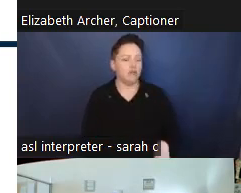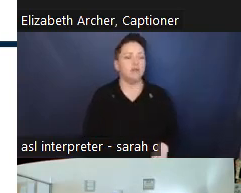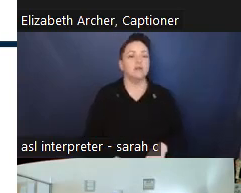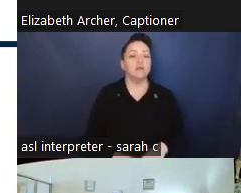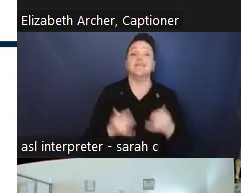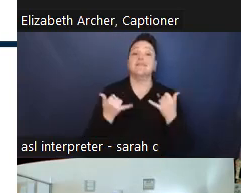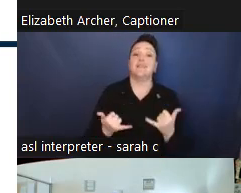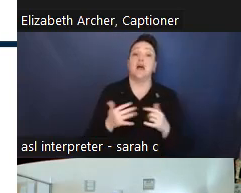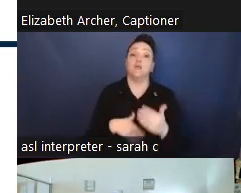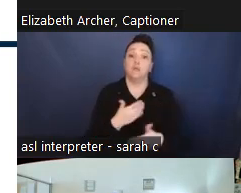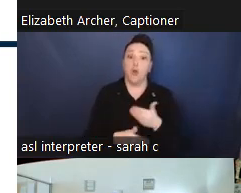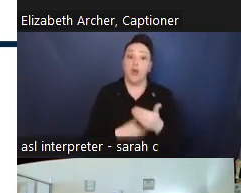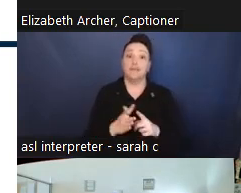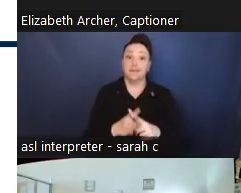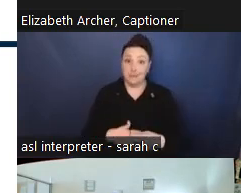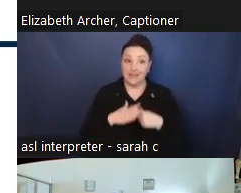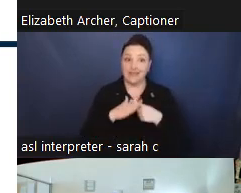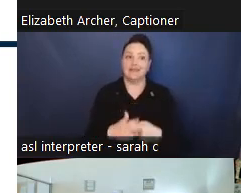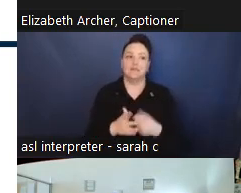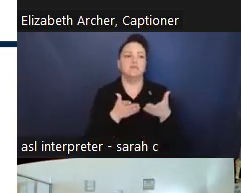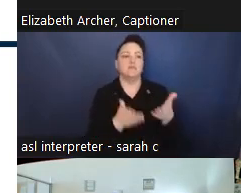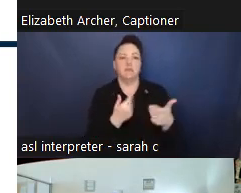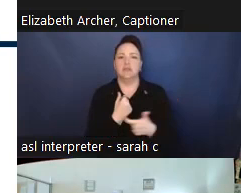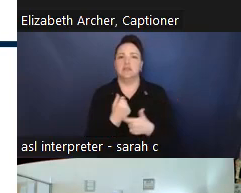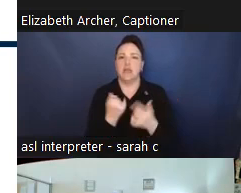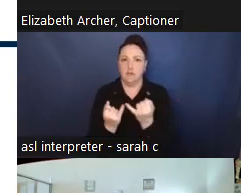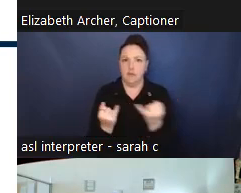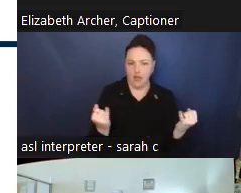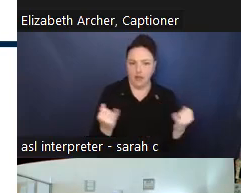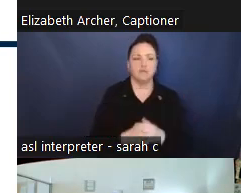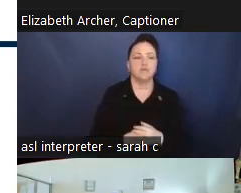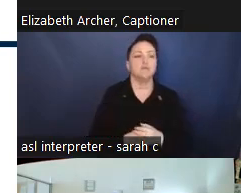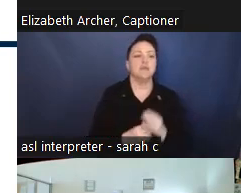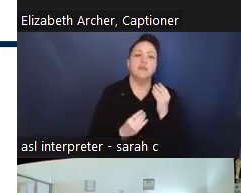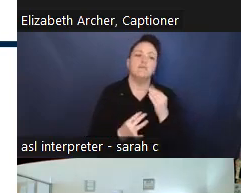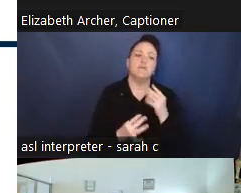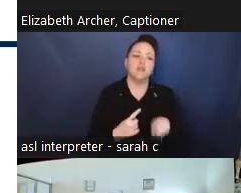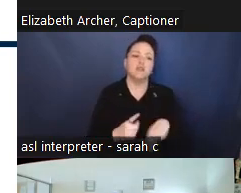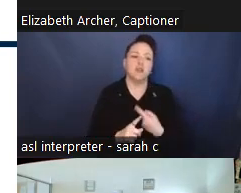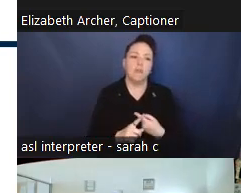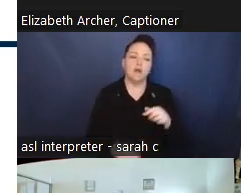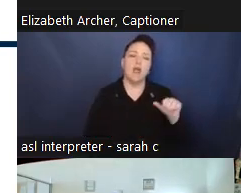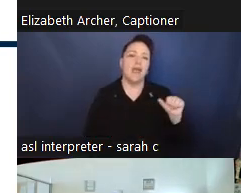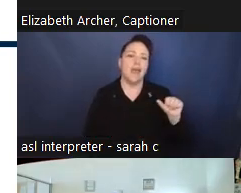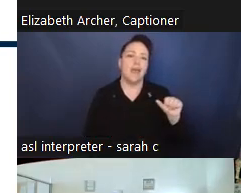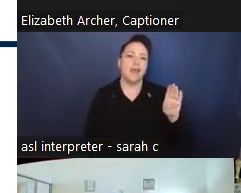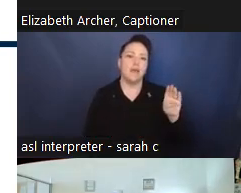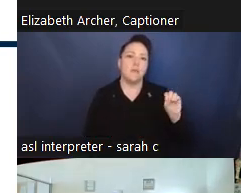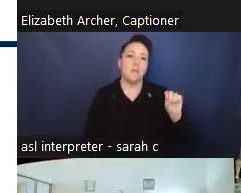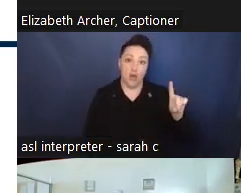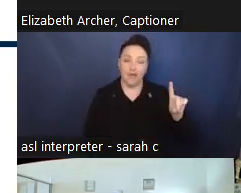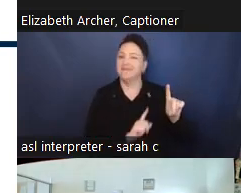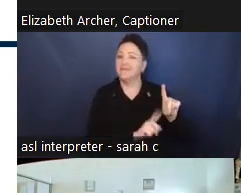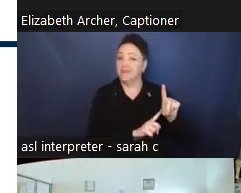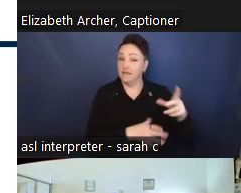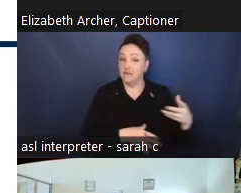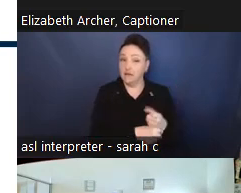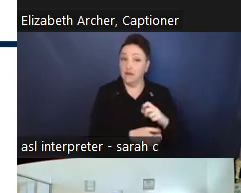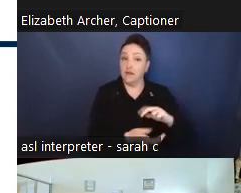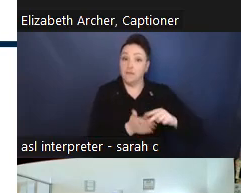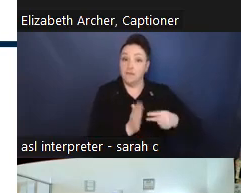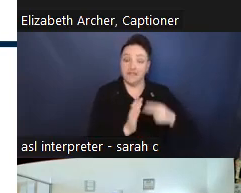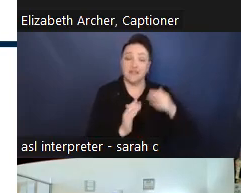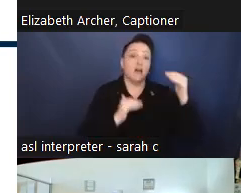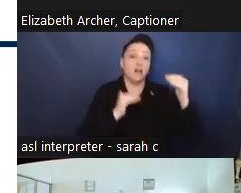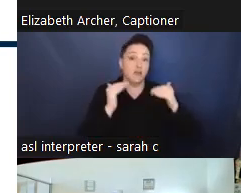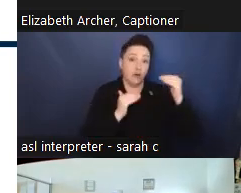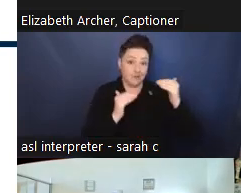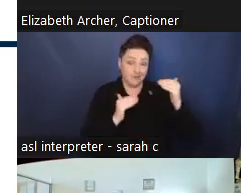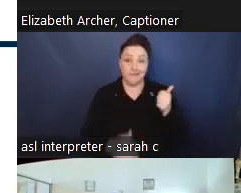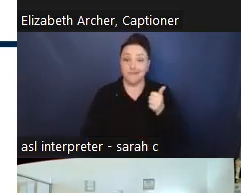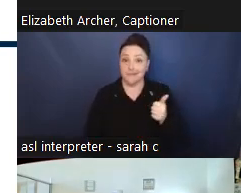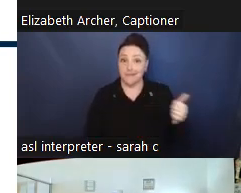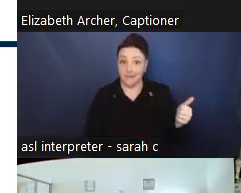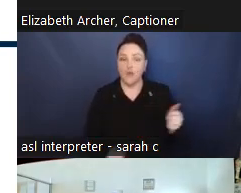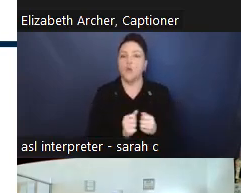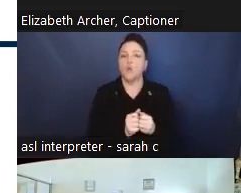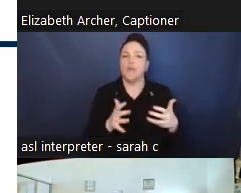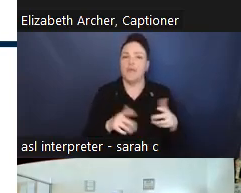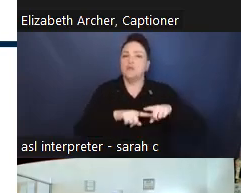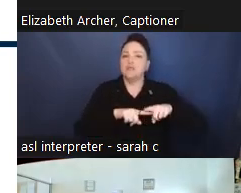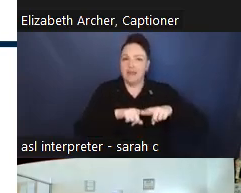about aba. People, adults, adults without independents. Able bodied adults. There's the